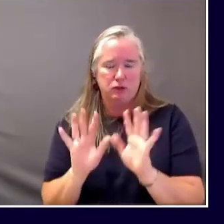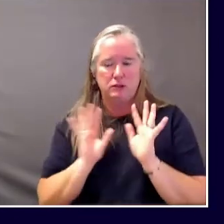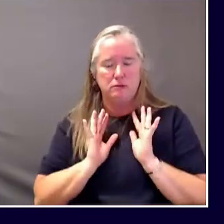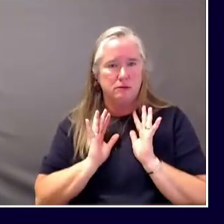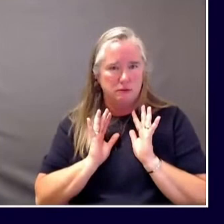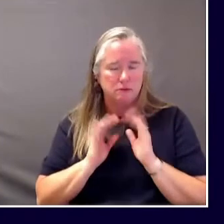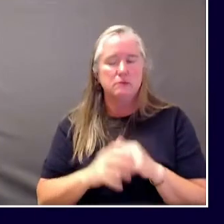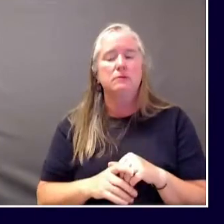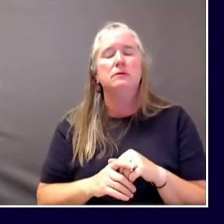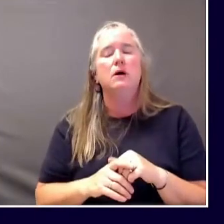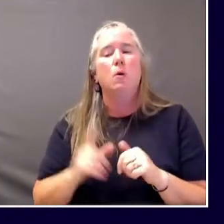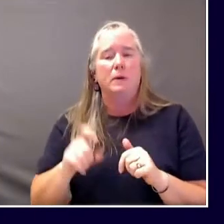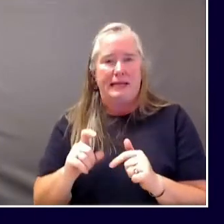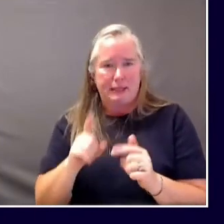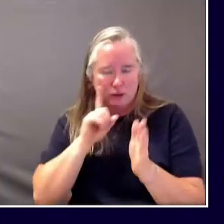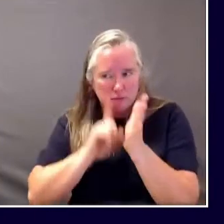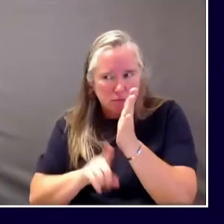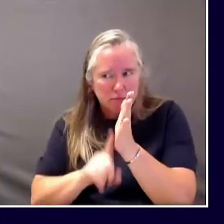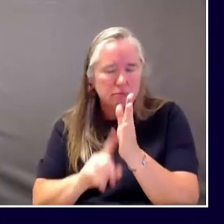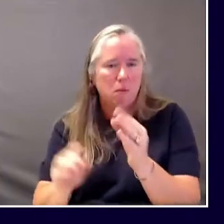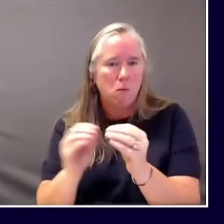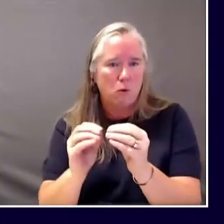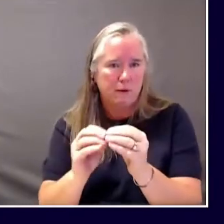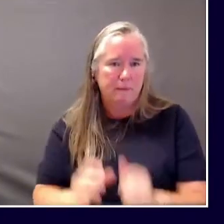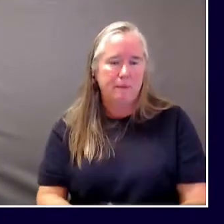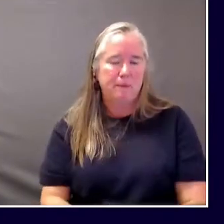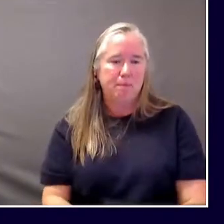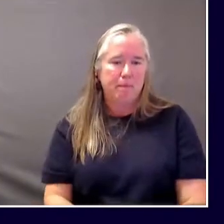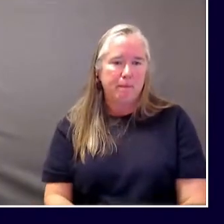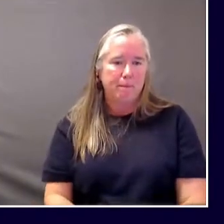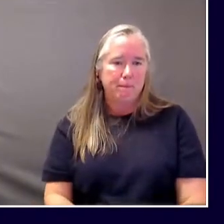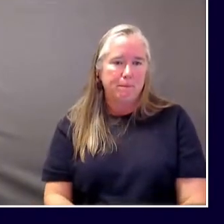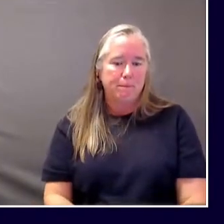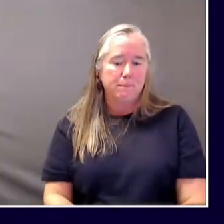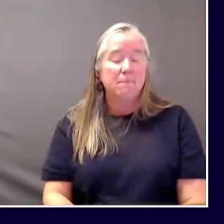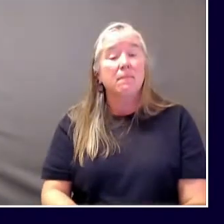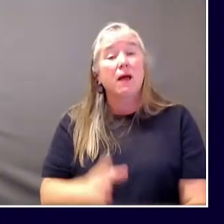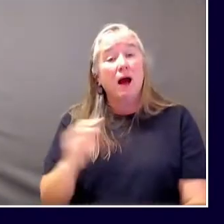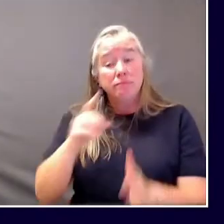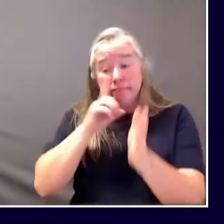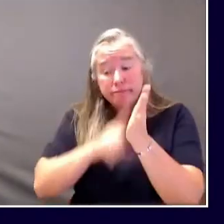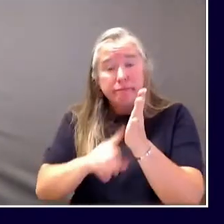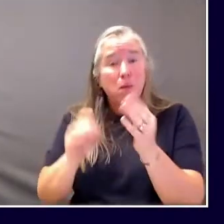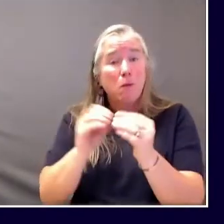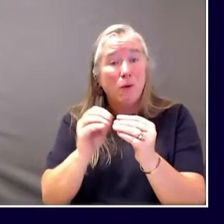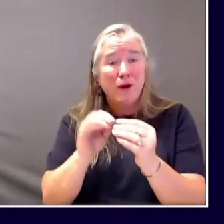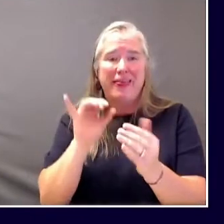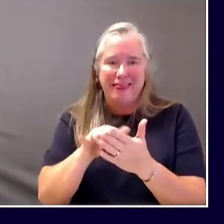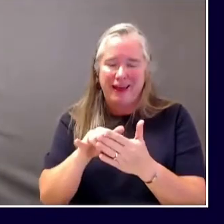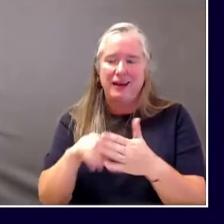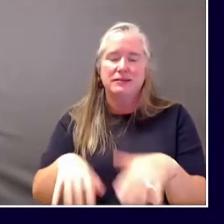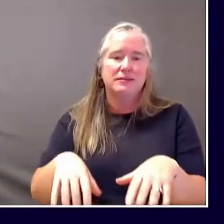in an outbreak setting or in a pandemic setting takes